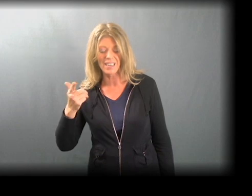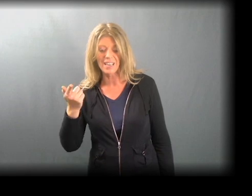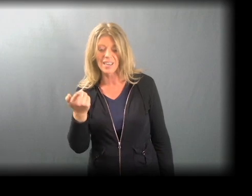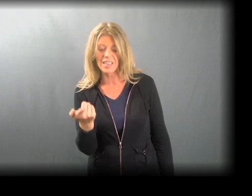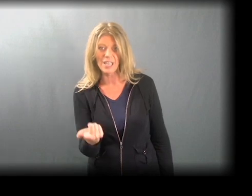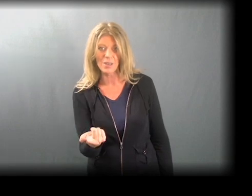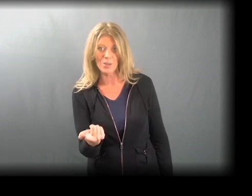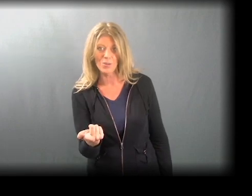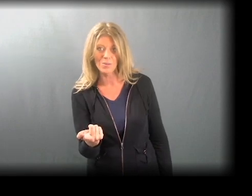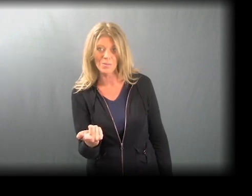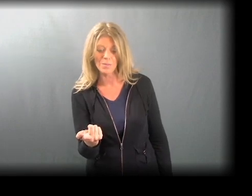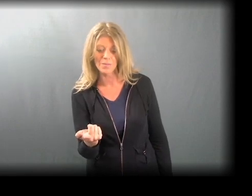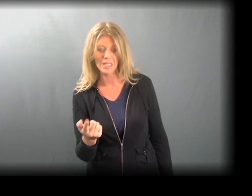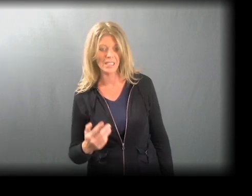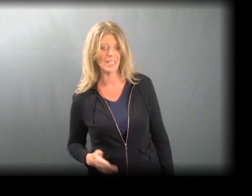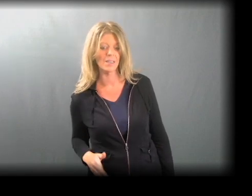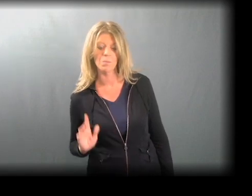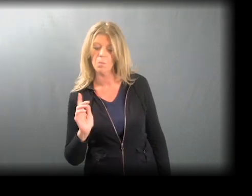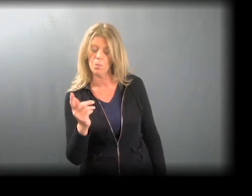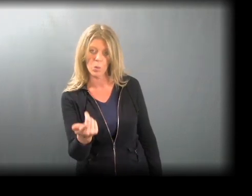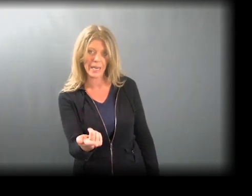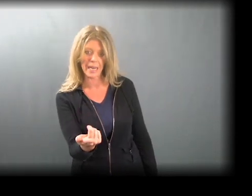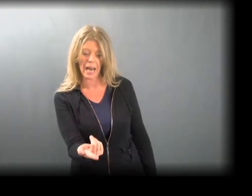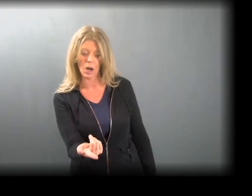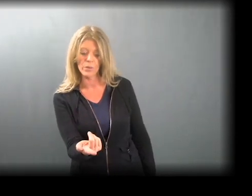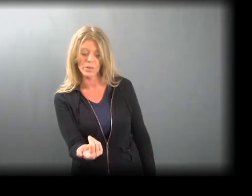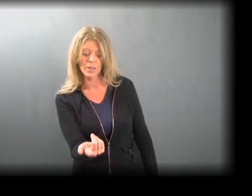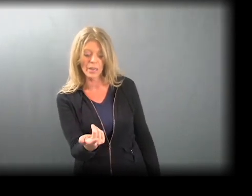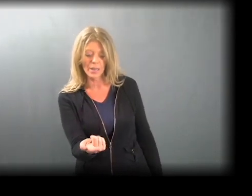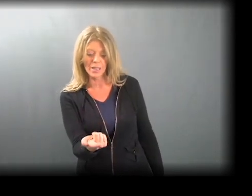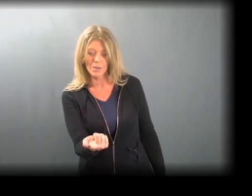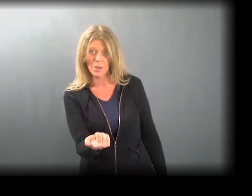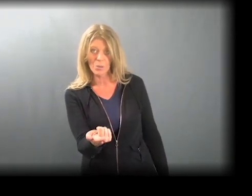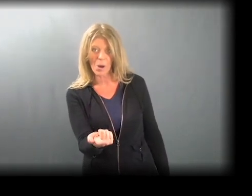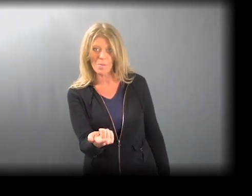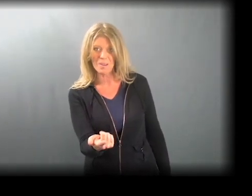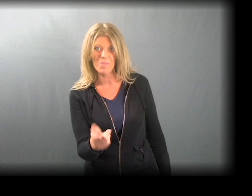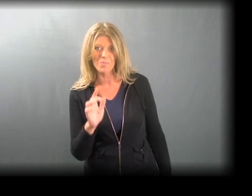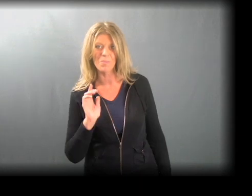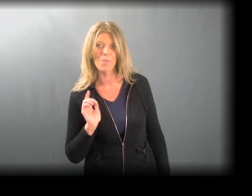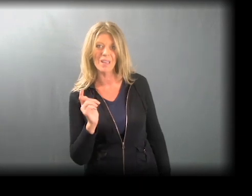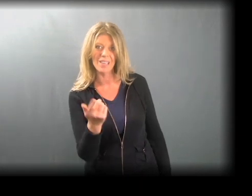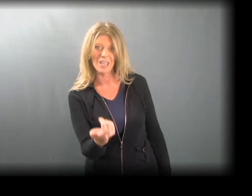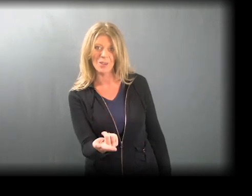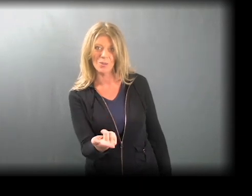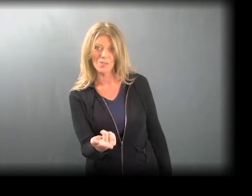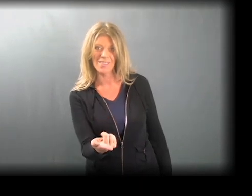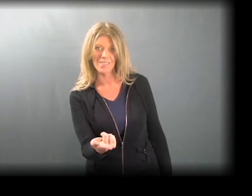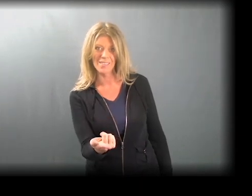YOU Just point out with your palm up. YOU